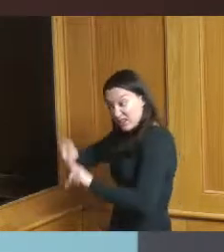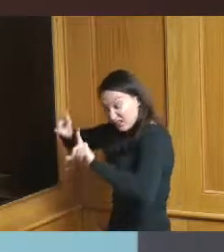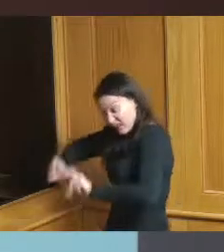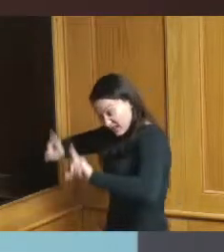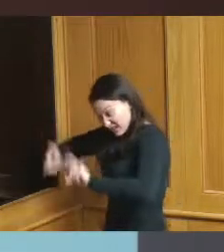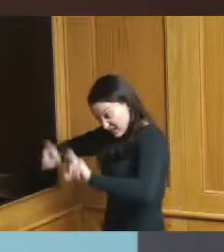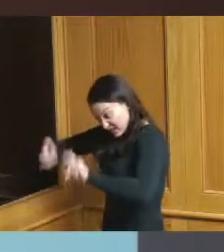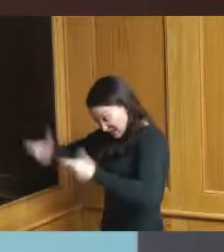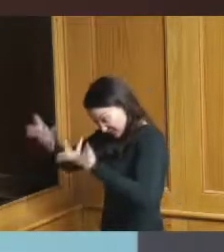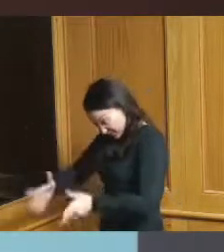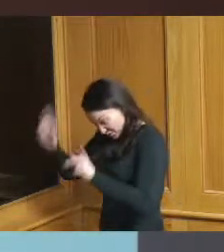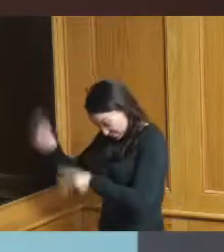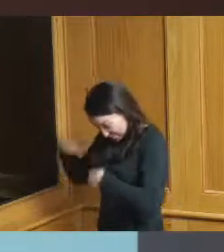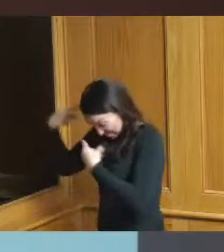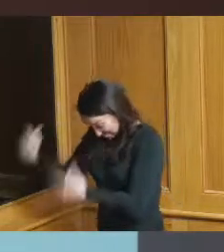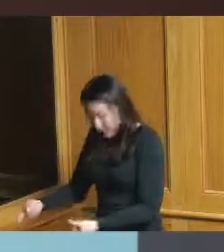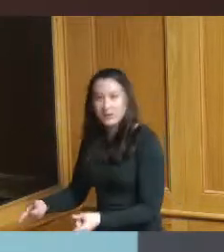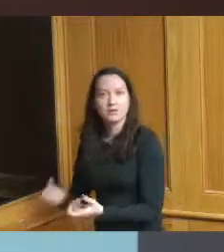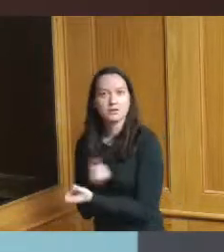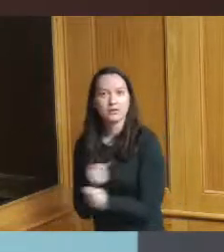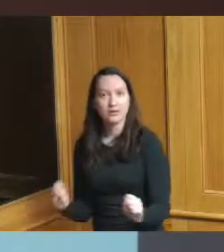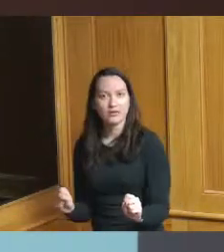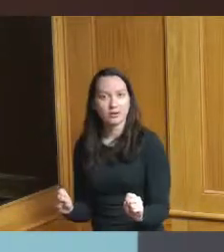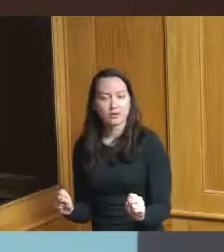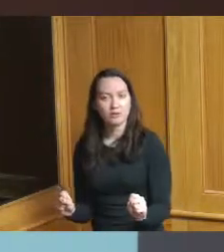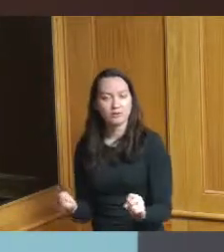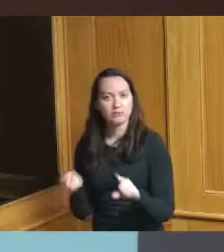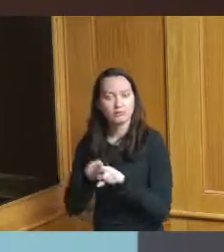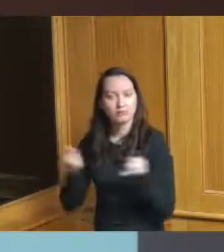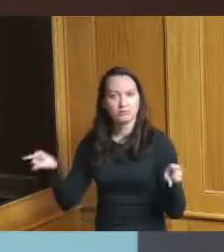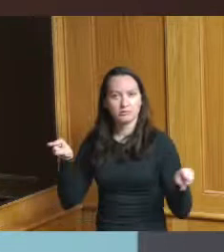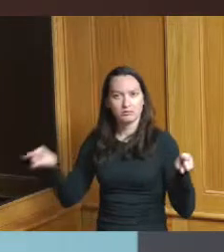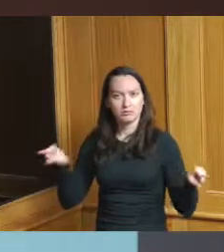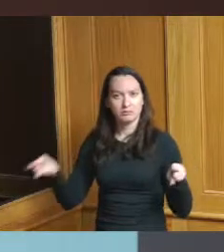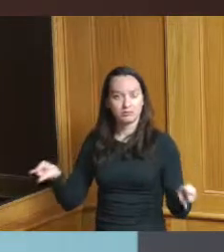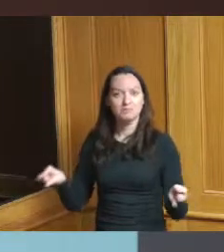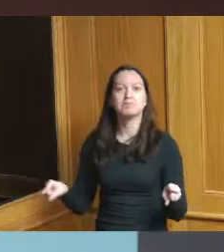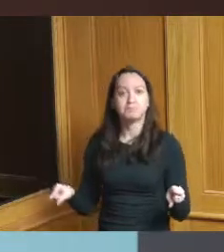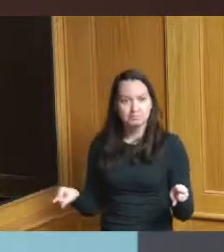time properly tested is a huge difference between unvaccinated and vaccinated folks